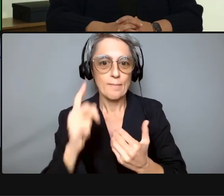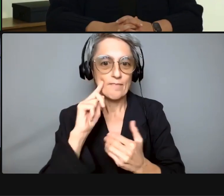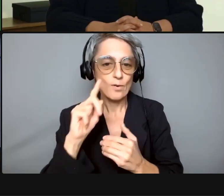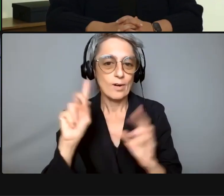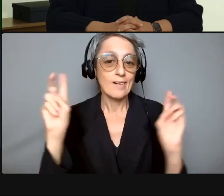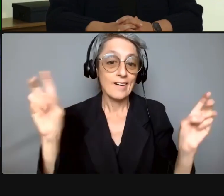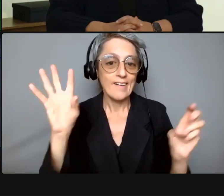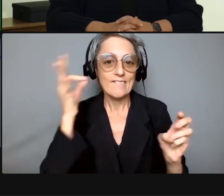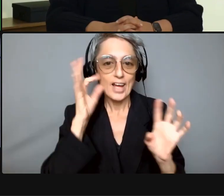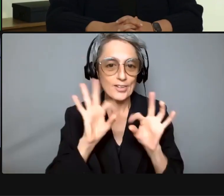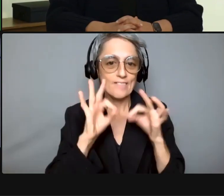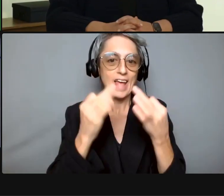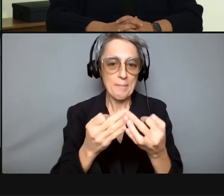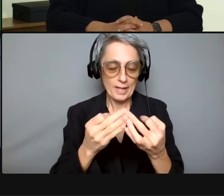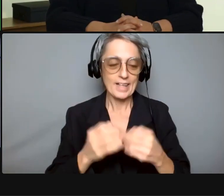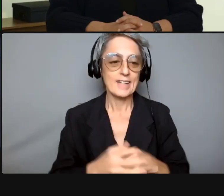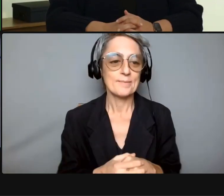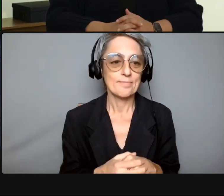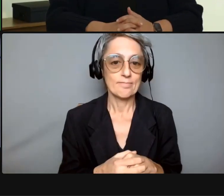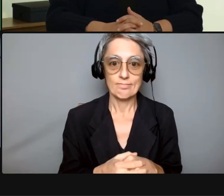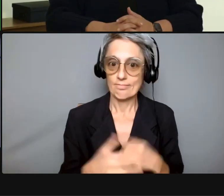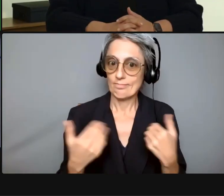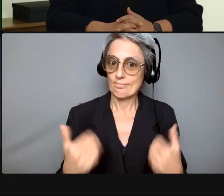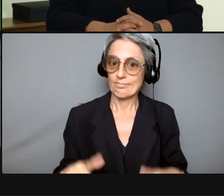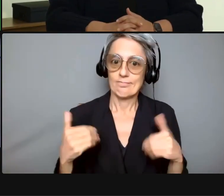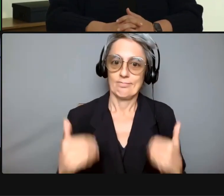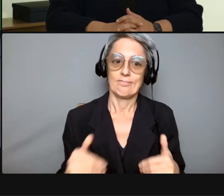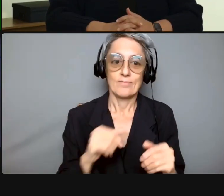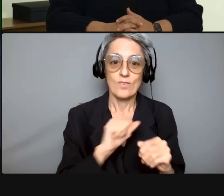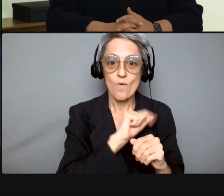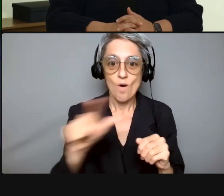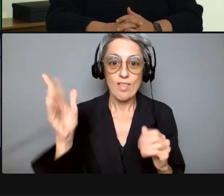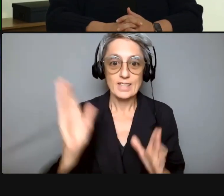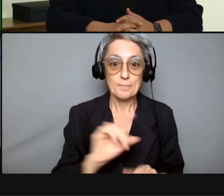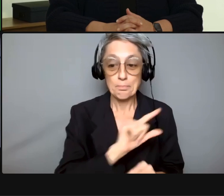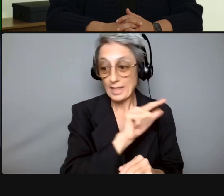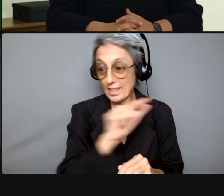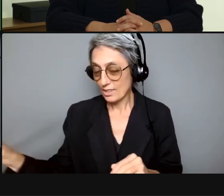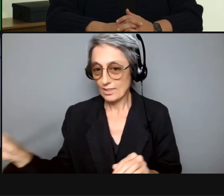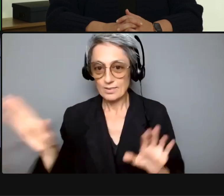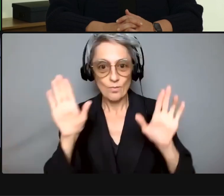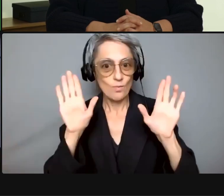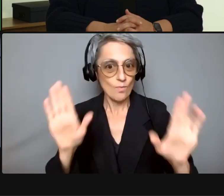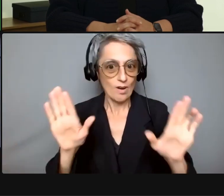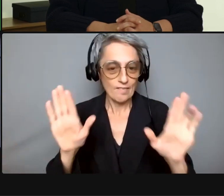with an incredible series of speakers. And what a great way to end it here this year with Lisa Jackson